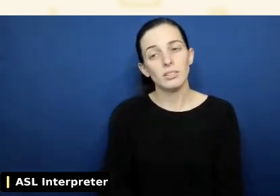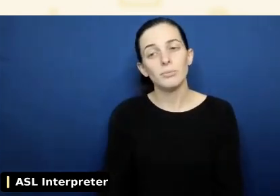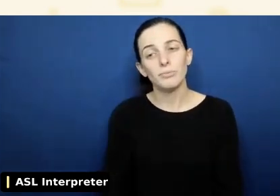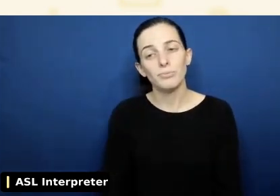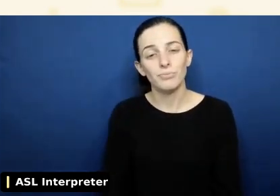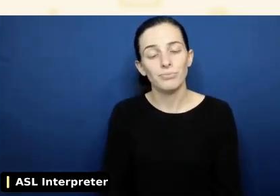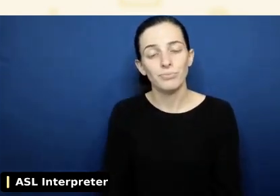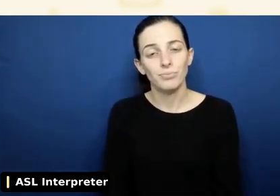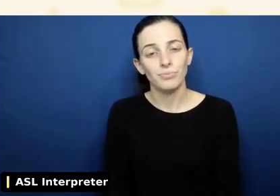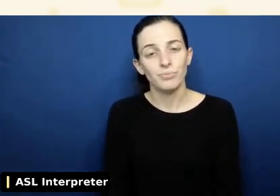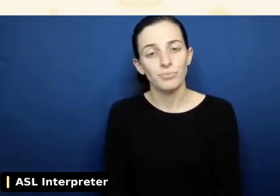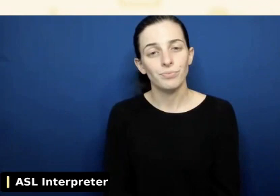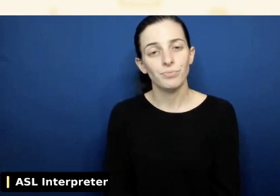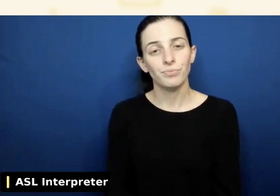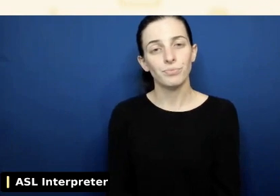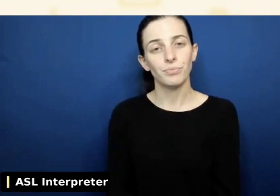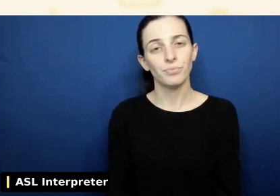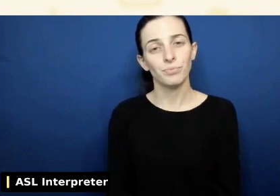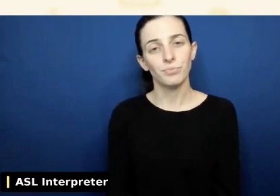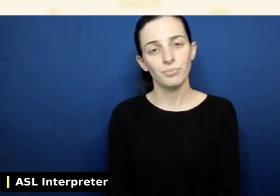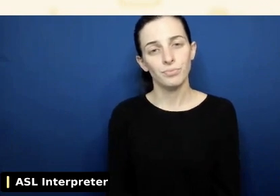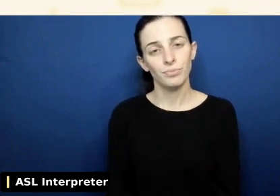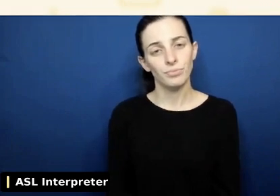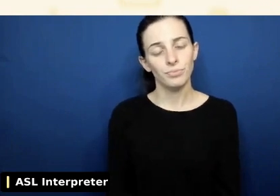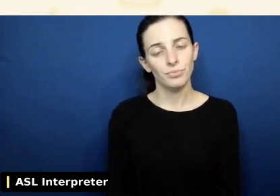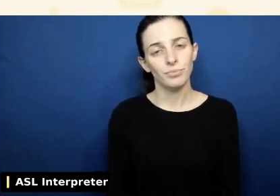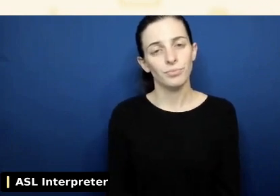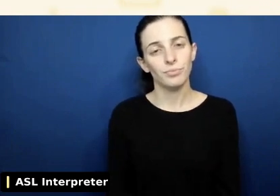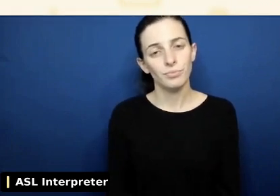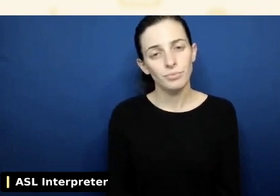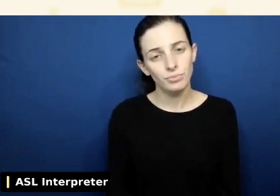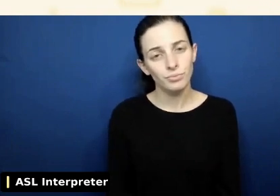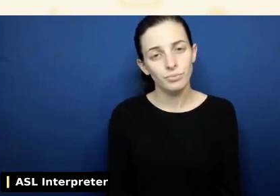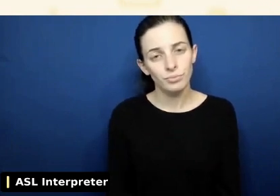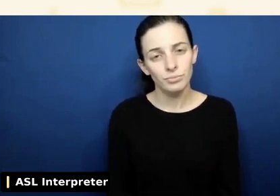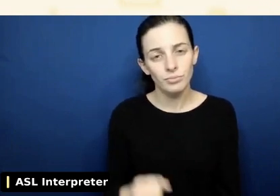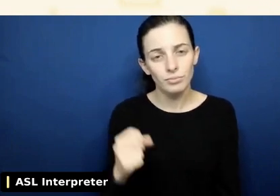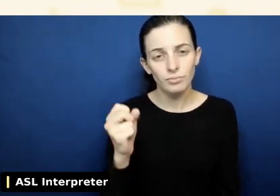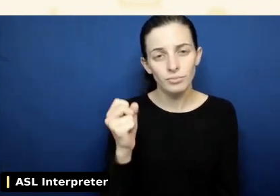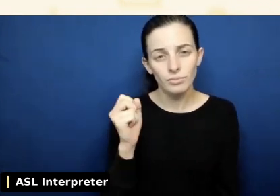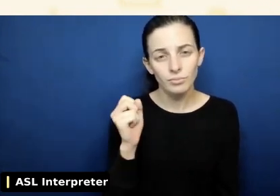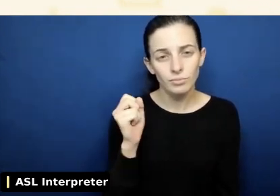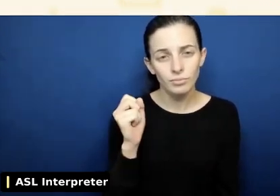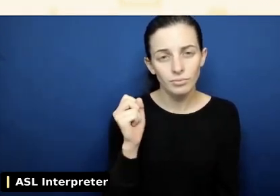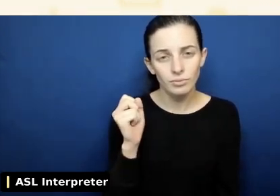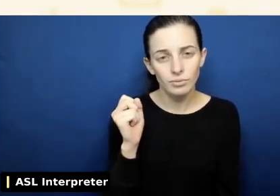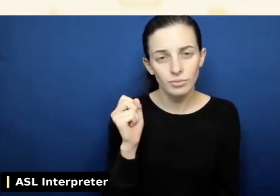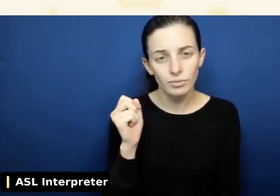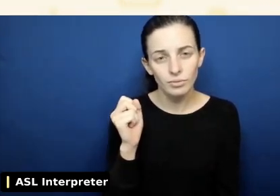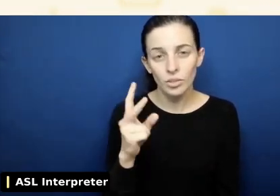That's nice to hear from you. Thank you for your time.